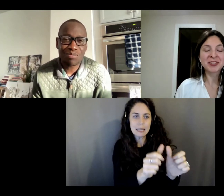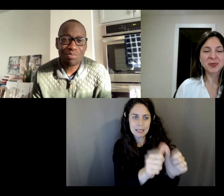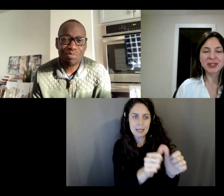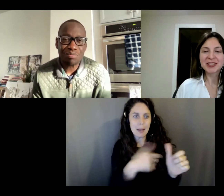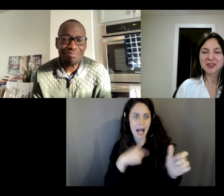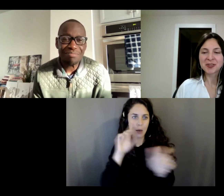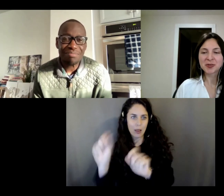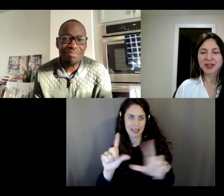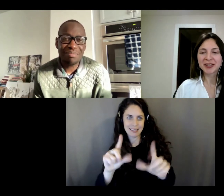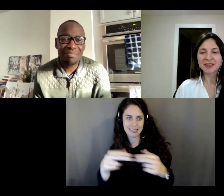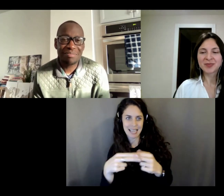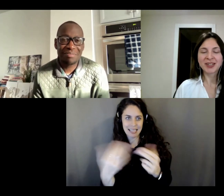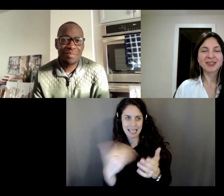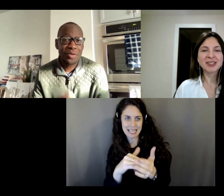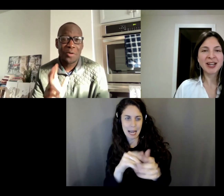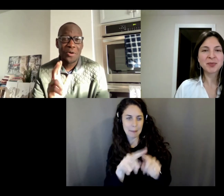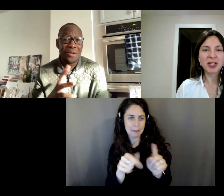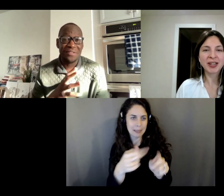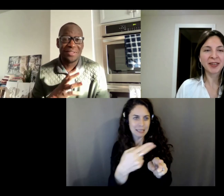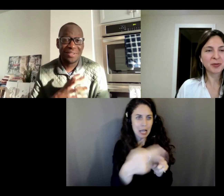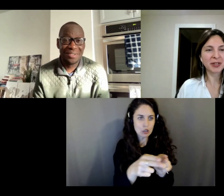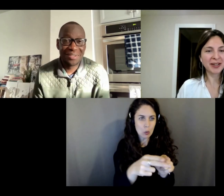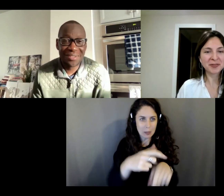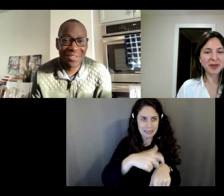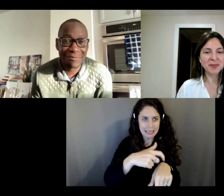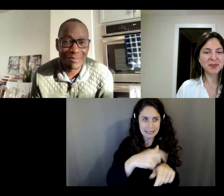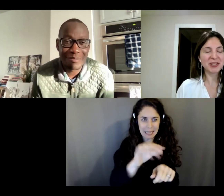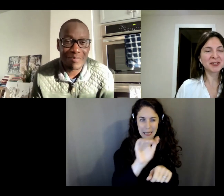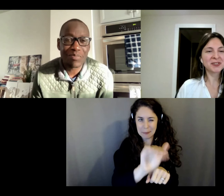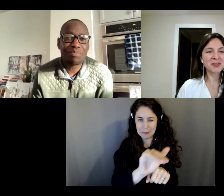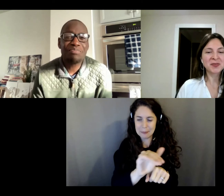just wanted to do a little time check. I think we're going to have to wrap up soon